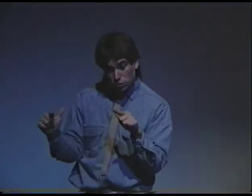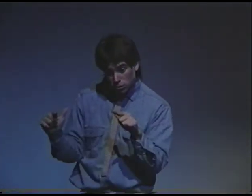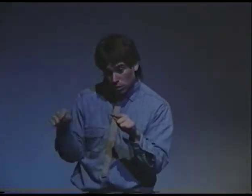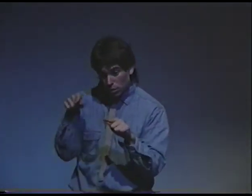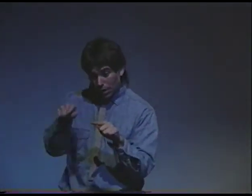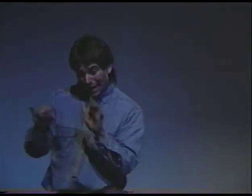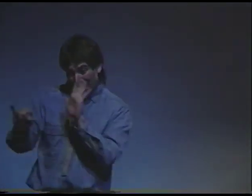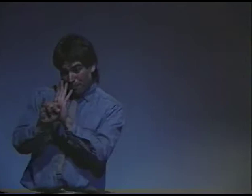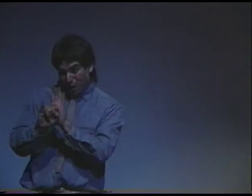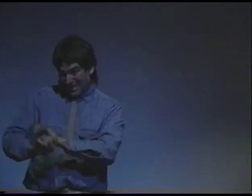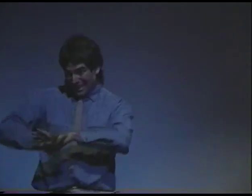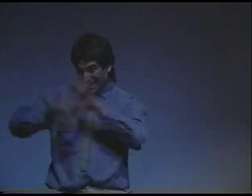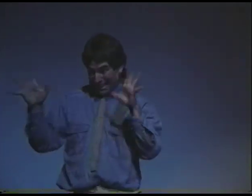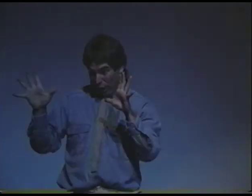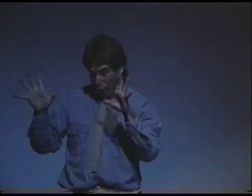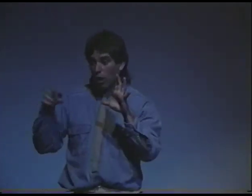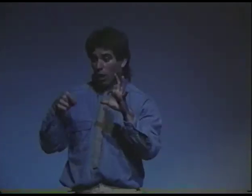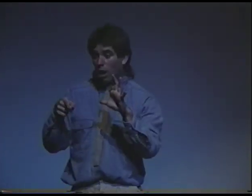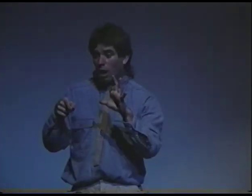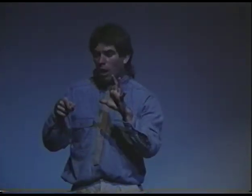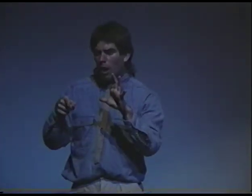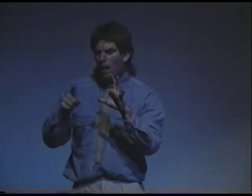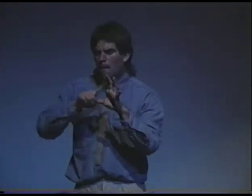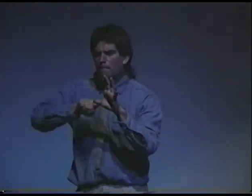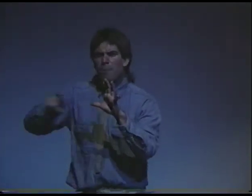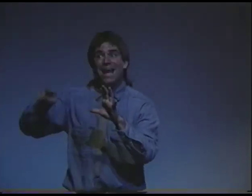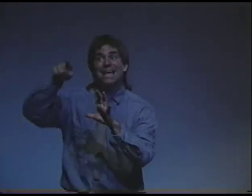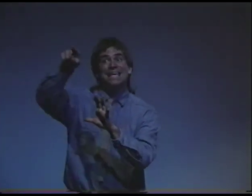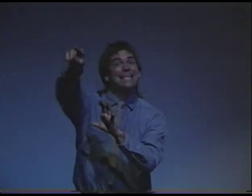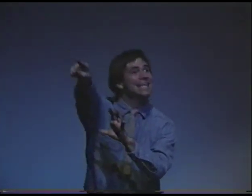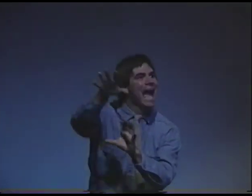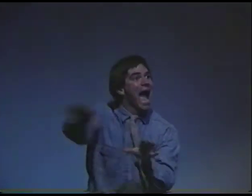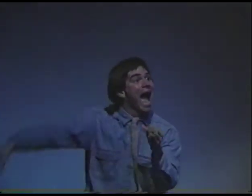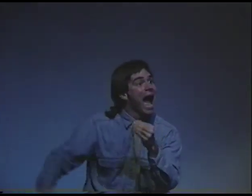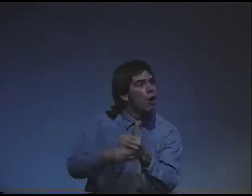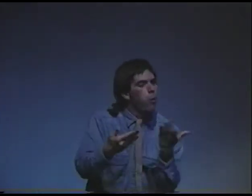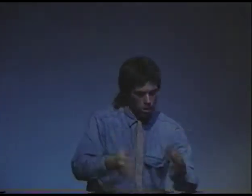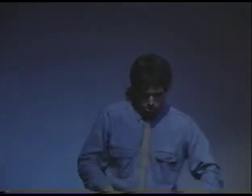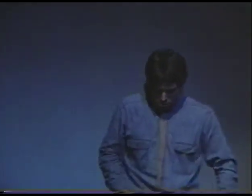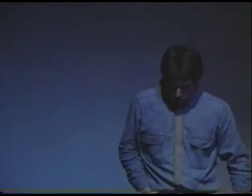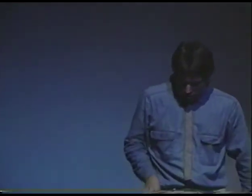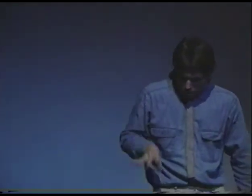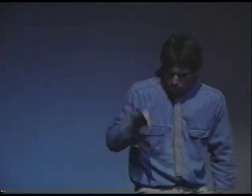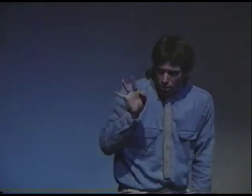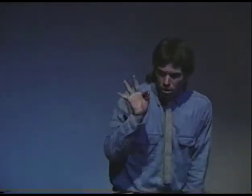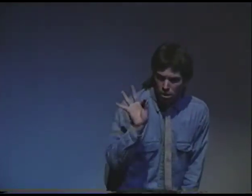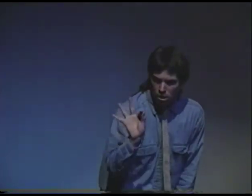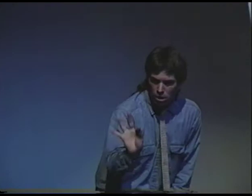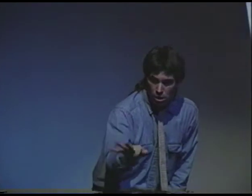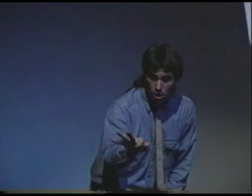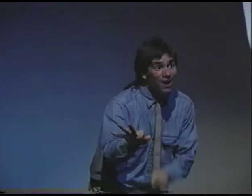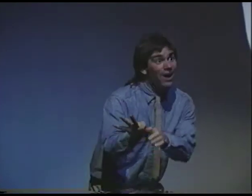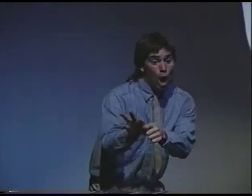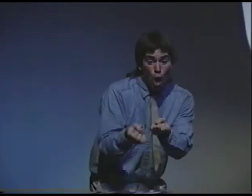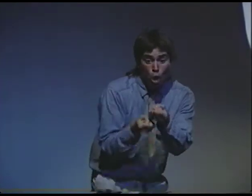'Cause he had taken a clearer image from the poem,